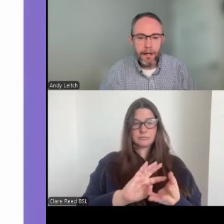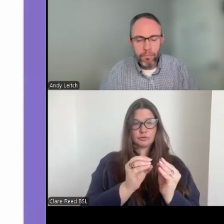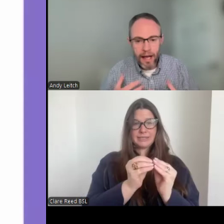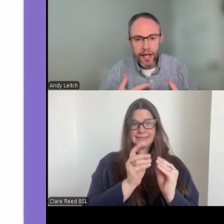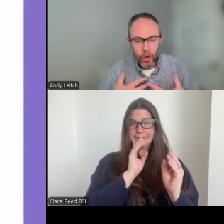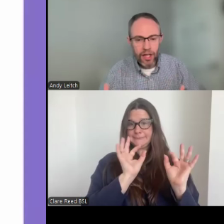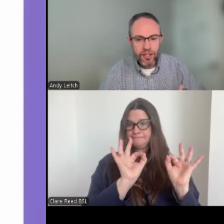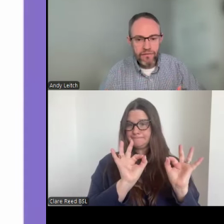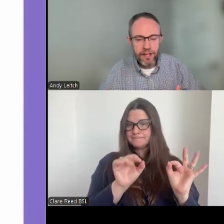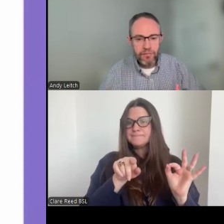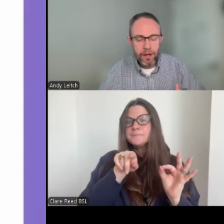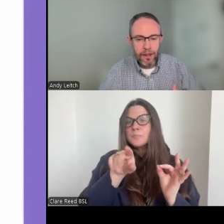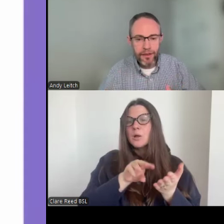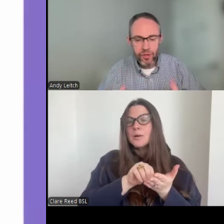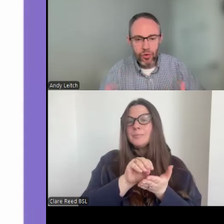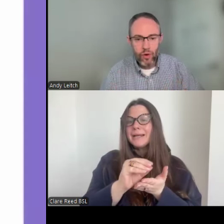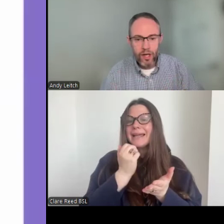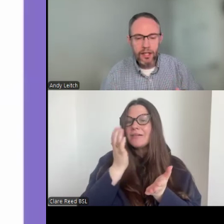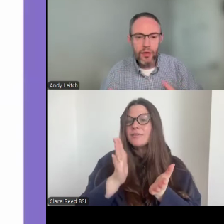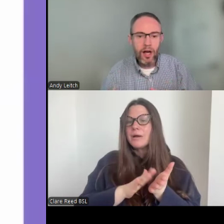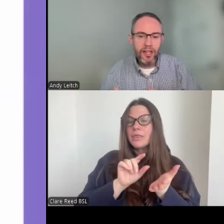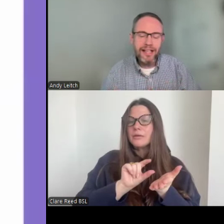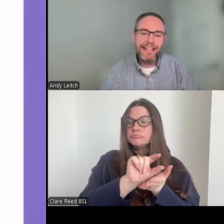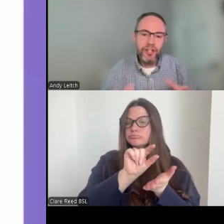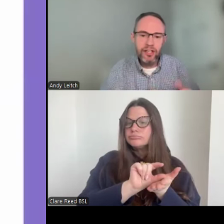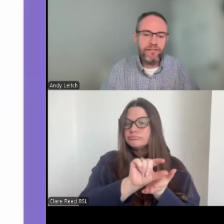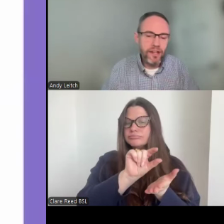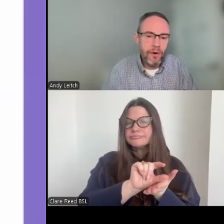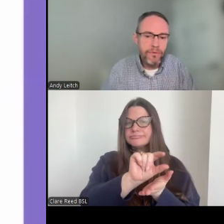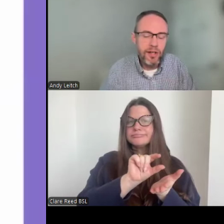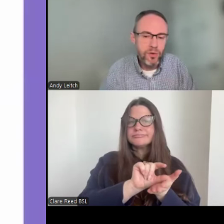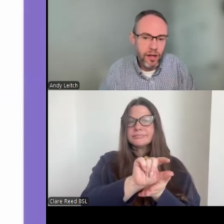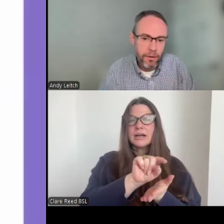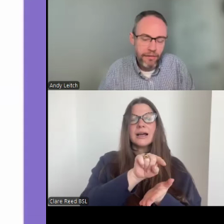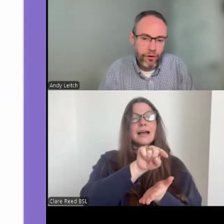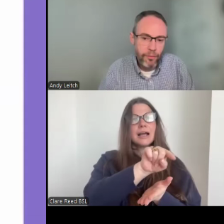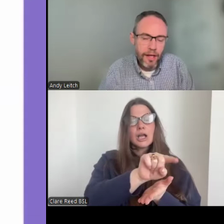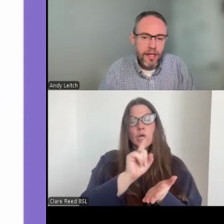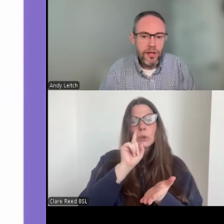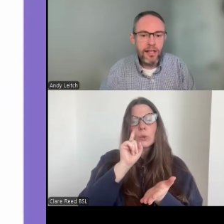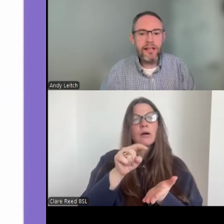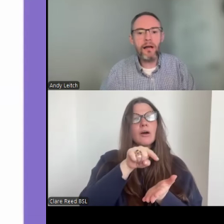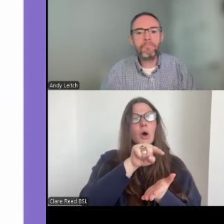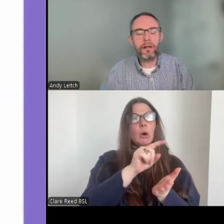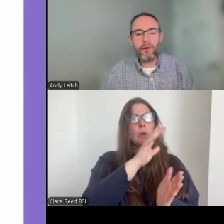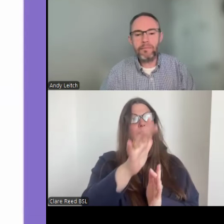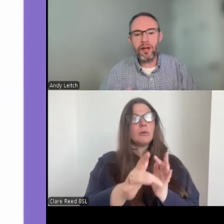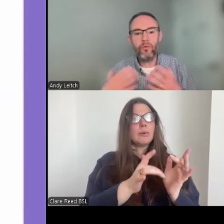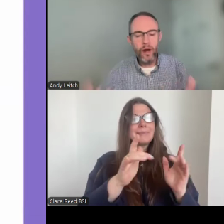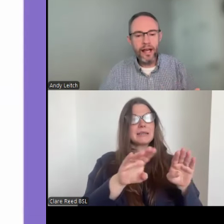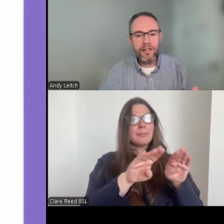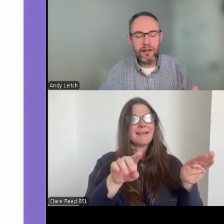and you're paying your license for each month and it's all running, you can't easily transfer that website to another platform. Let's say I built a website in Wix